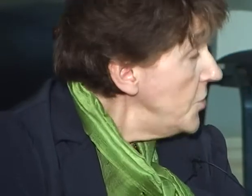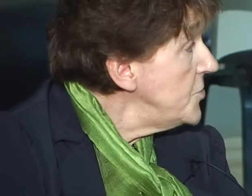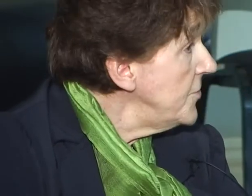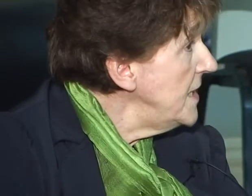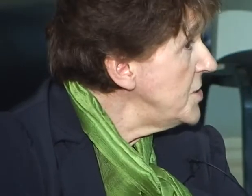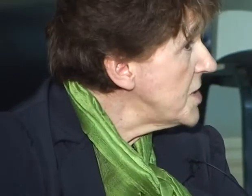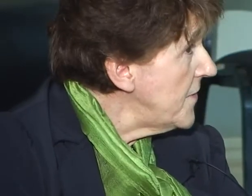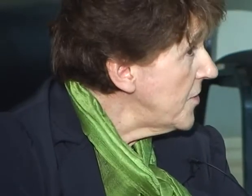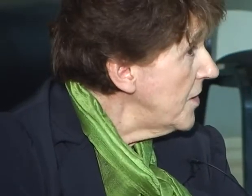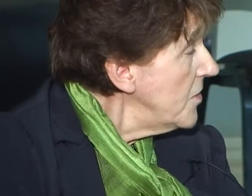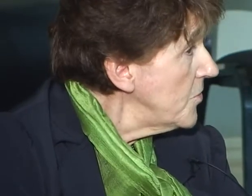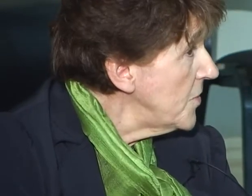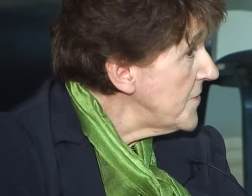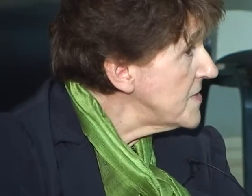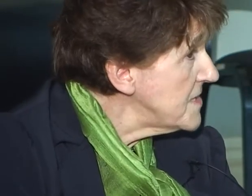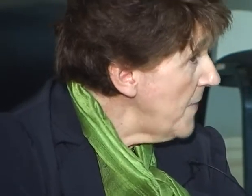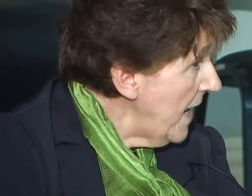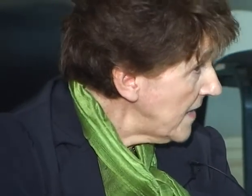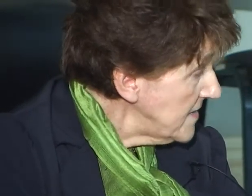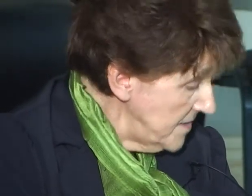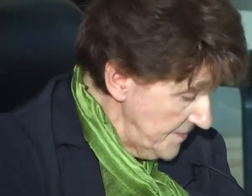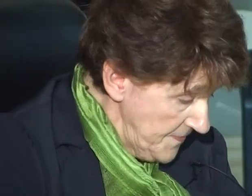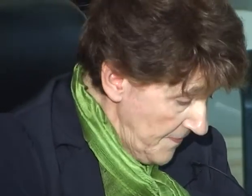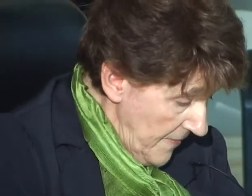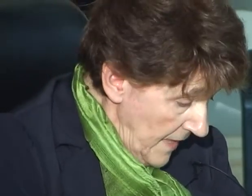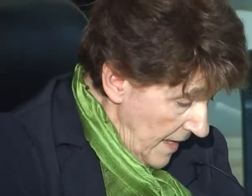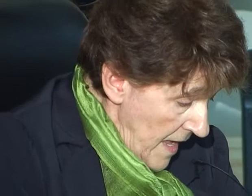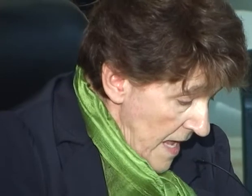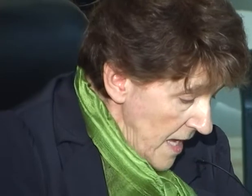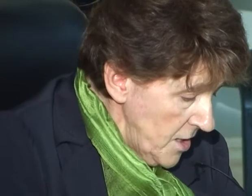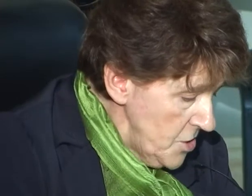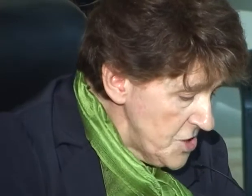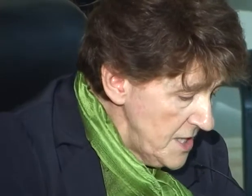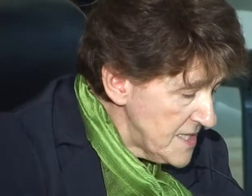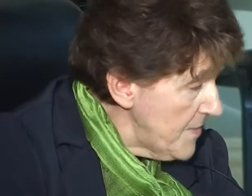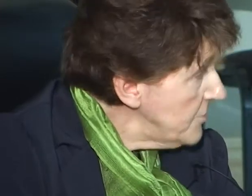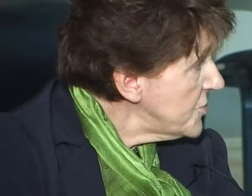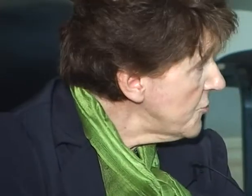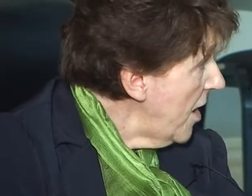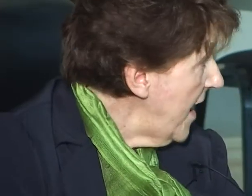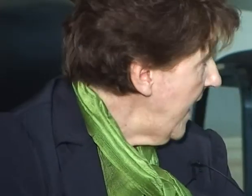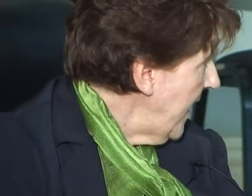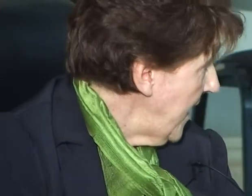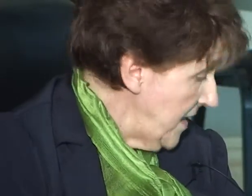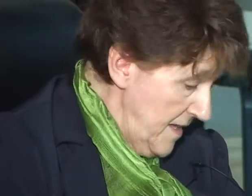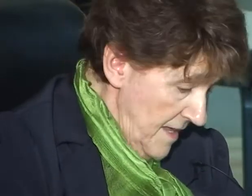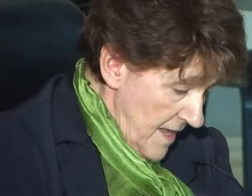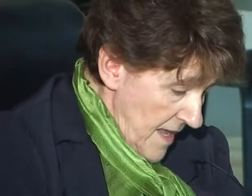who treat each other with respect. Inclusion is about trying.